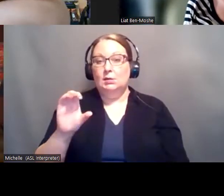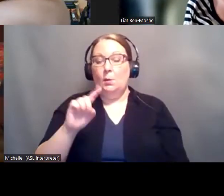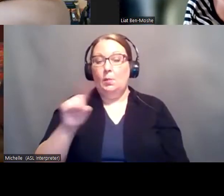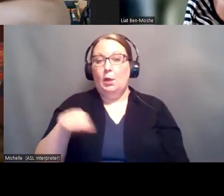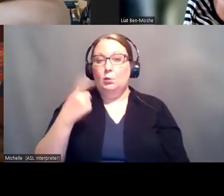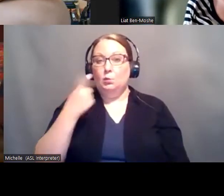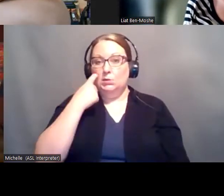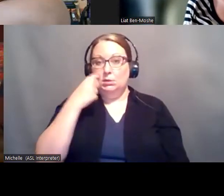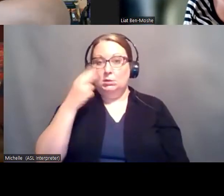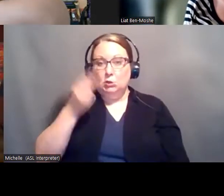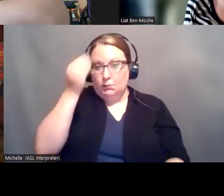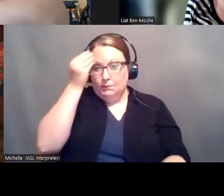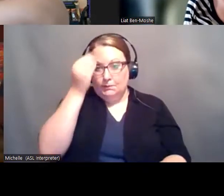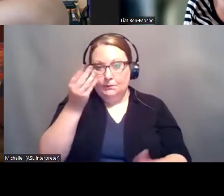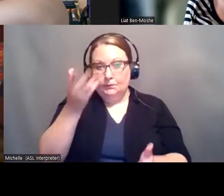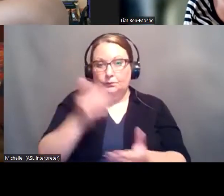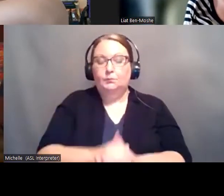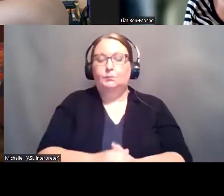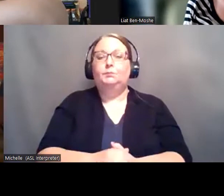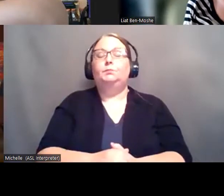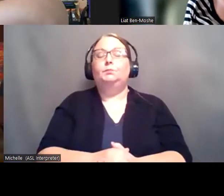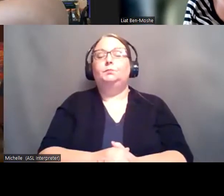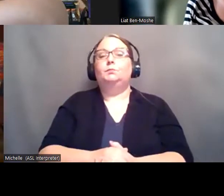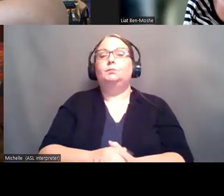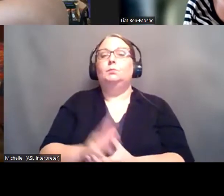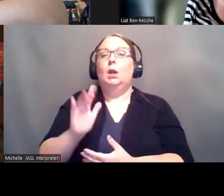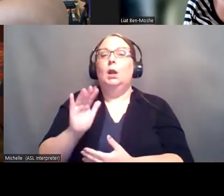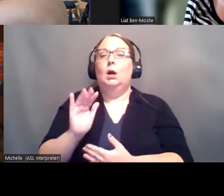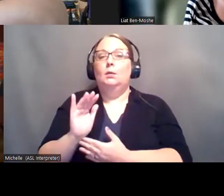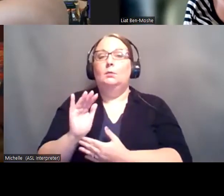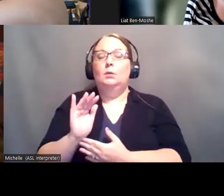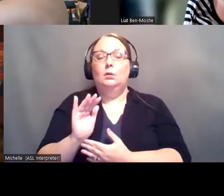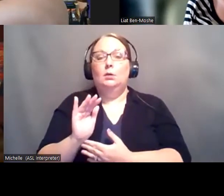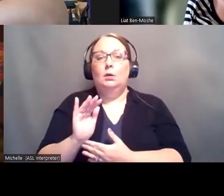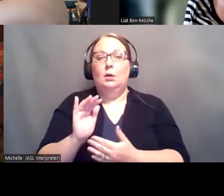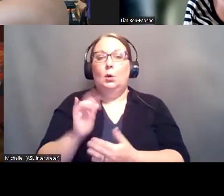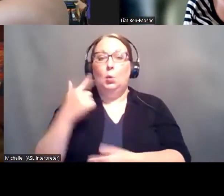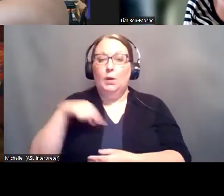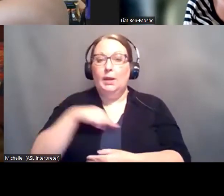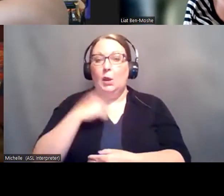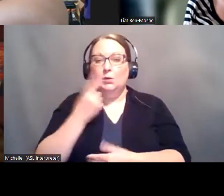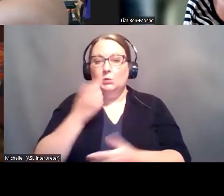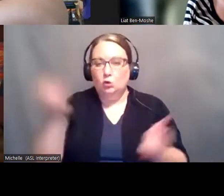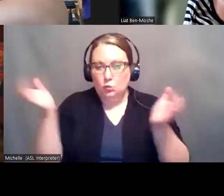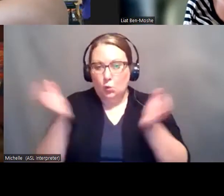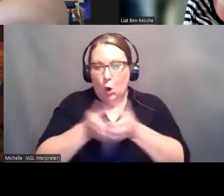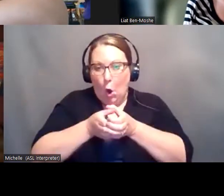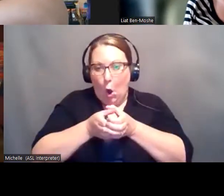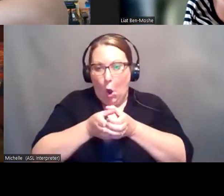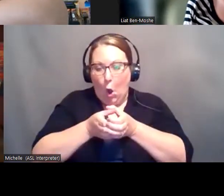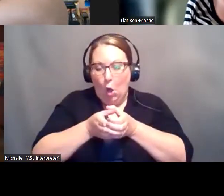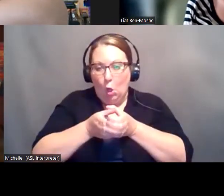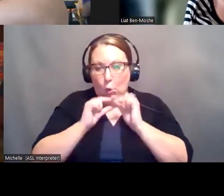that I have is how we were always a small group, and that actually helped us when we had